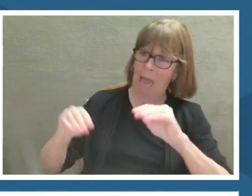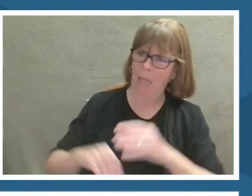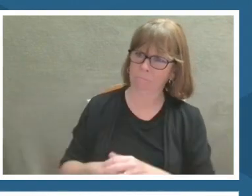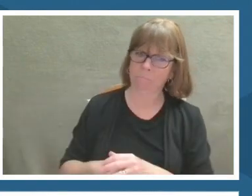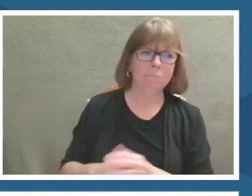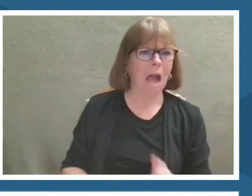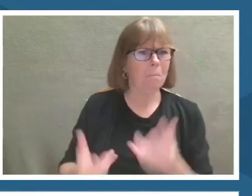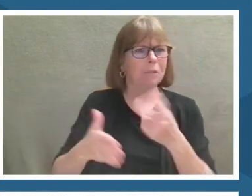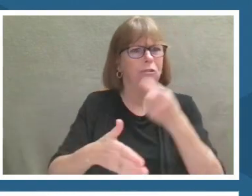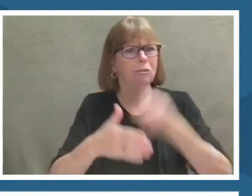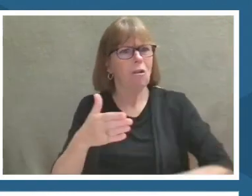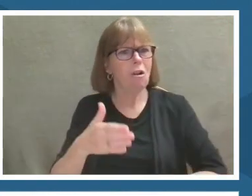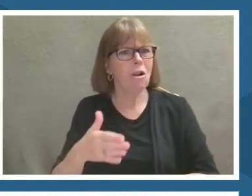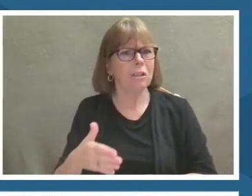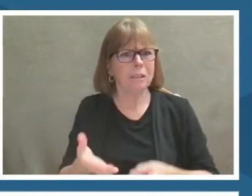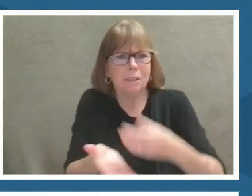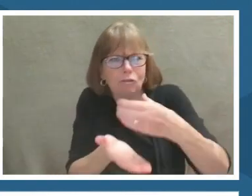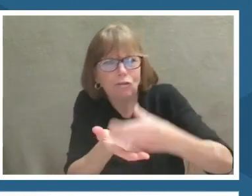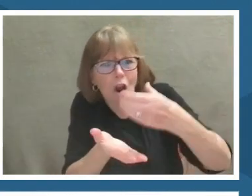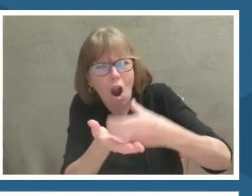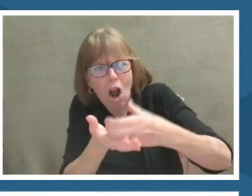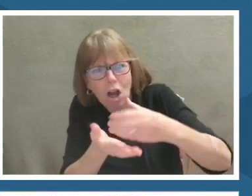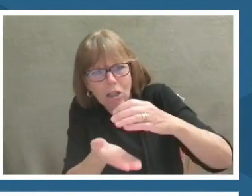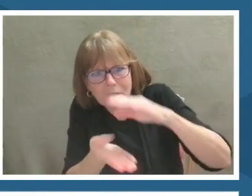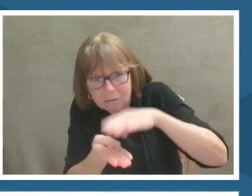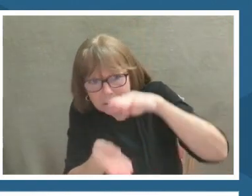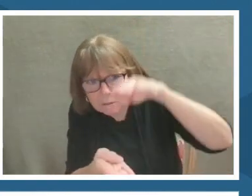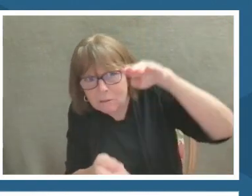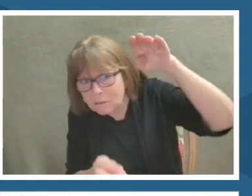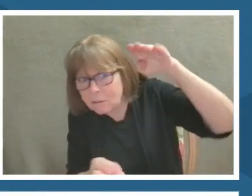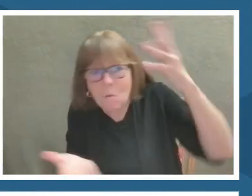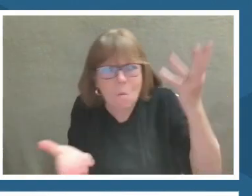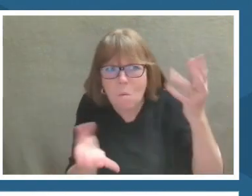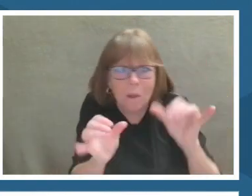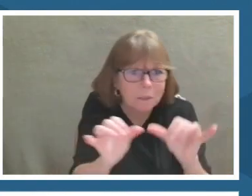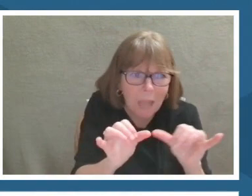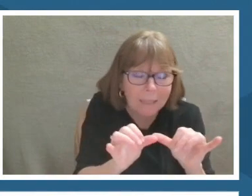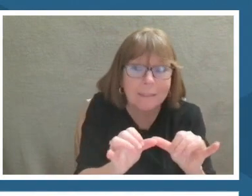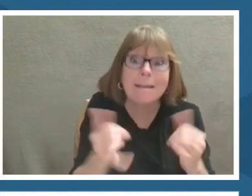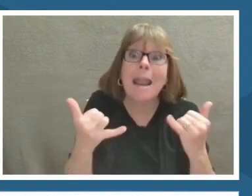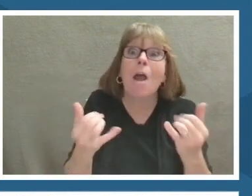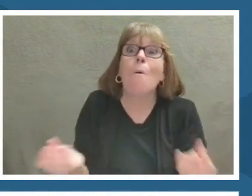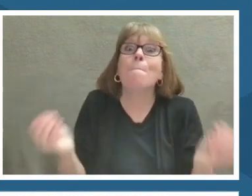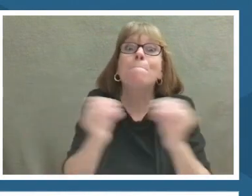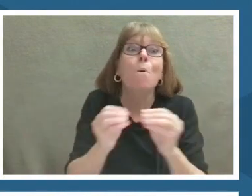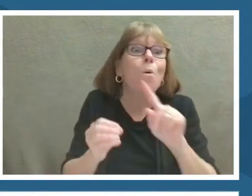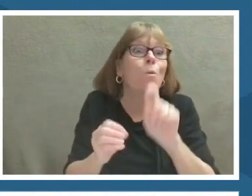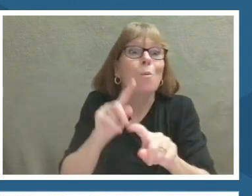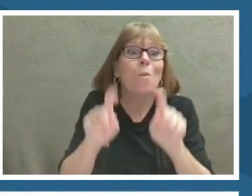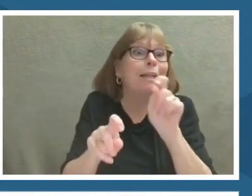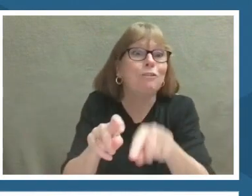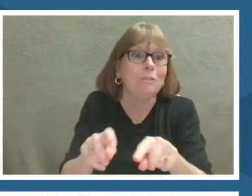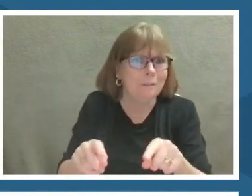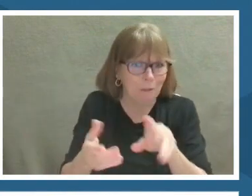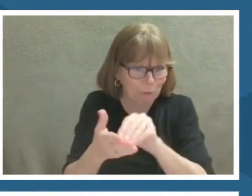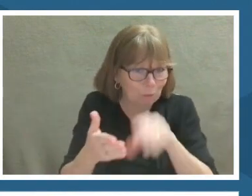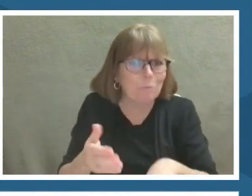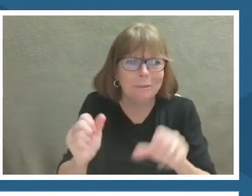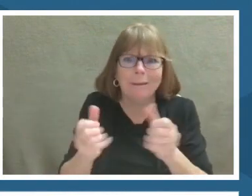the volume of the jars we're going to put it in there's so many new questions and ways that they're going to attack